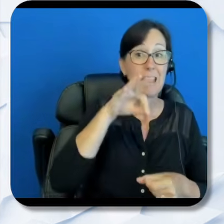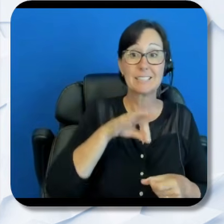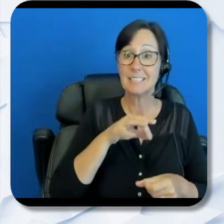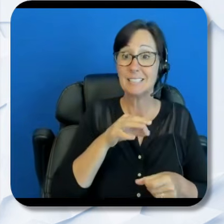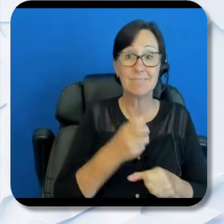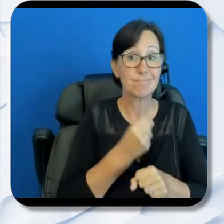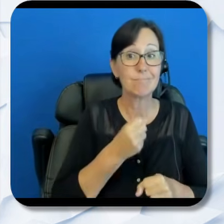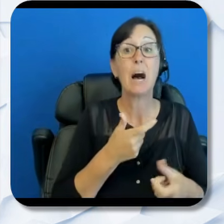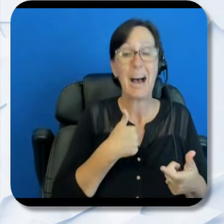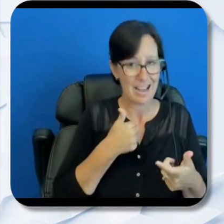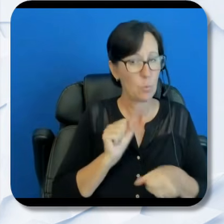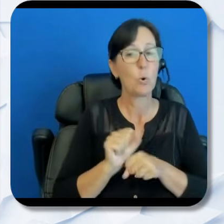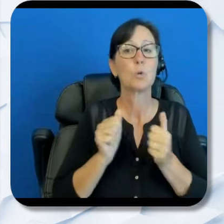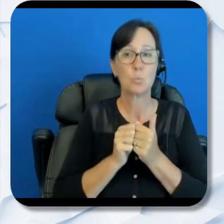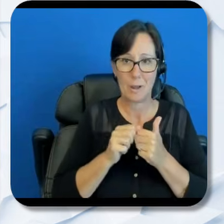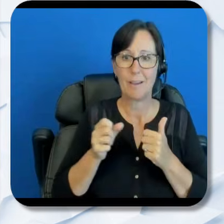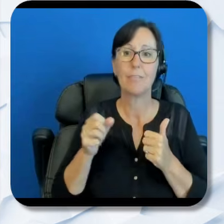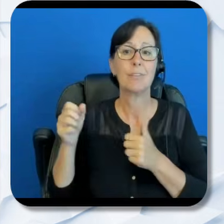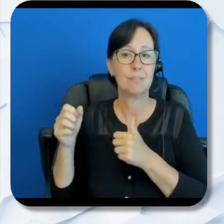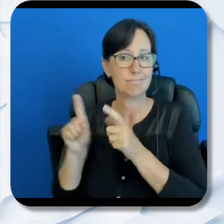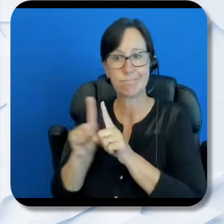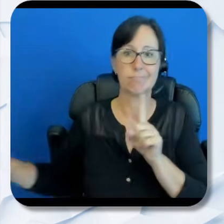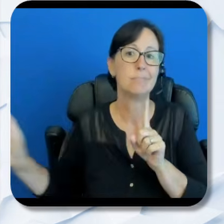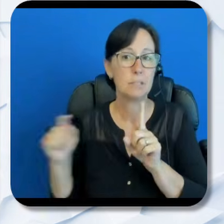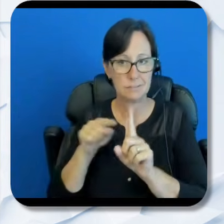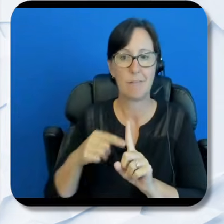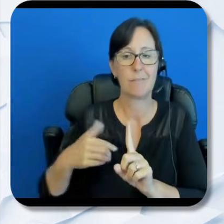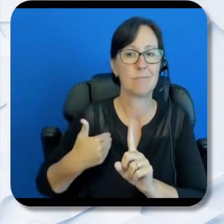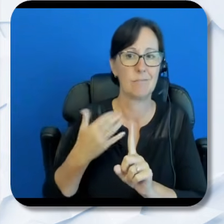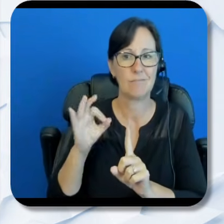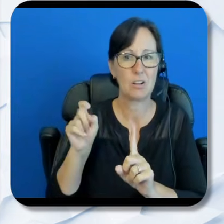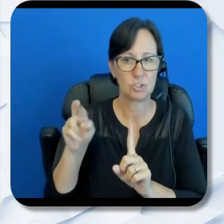with emancipated foster youth, and I saw many of the challenges that this group of youth faced. I